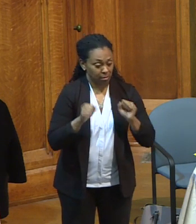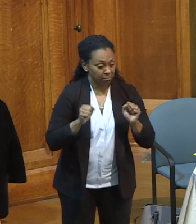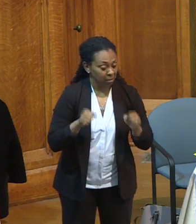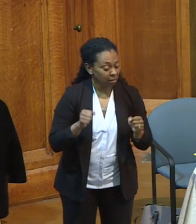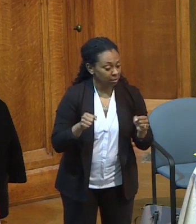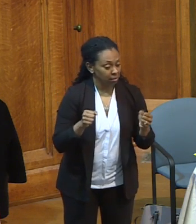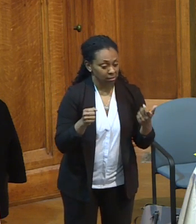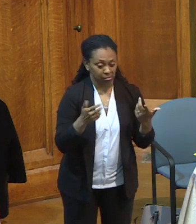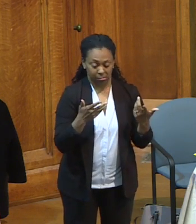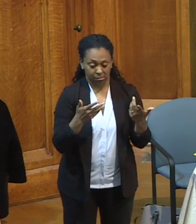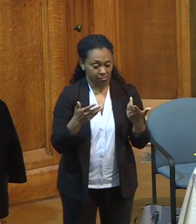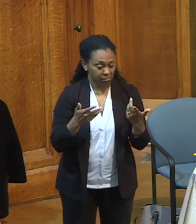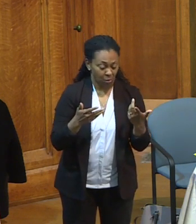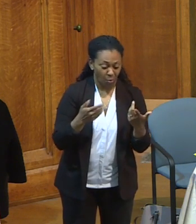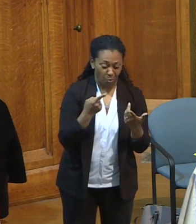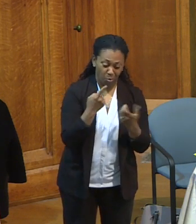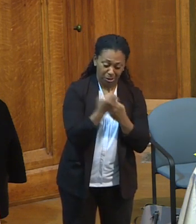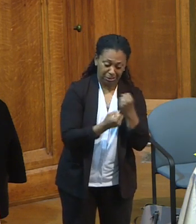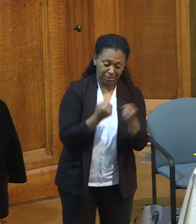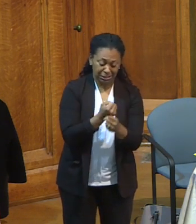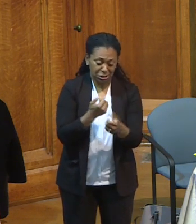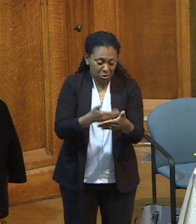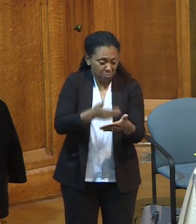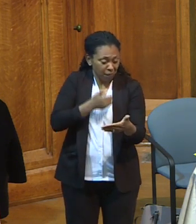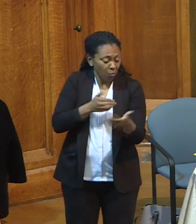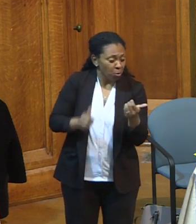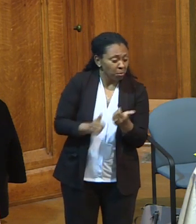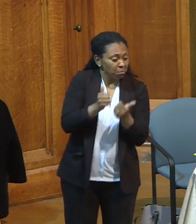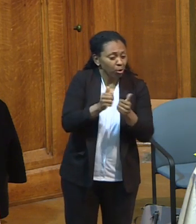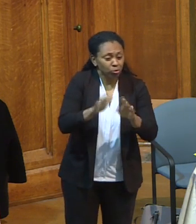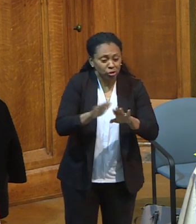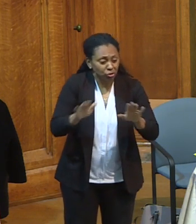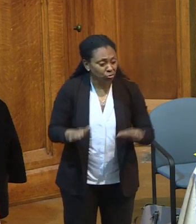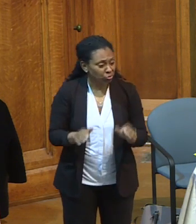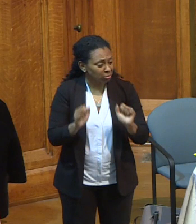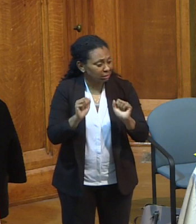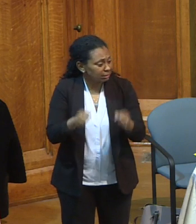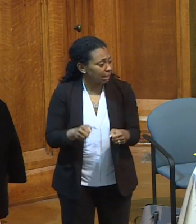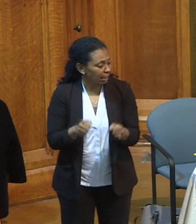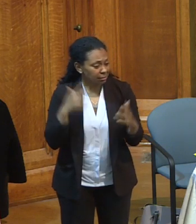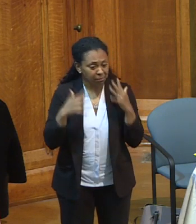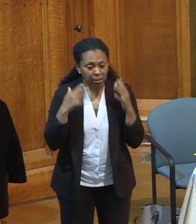an entire year before most children can make noises come out of their faces.